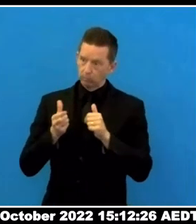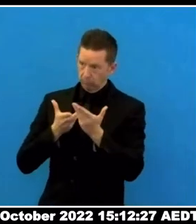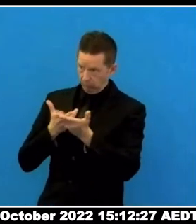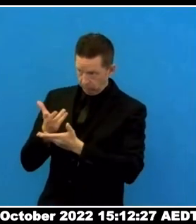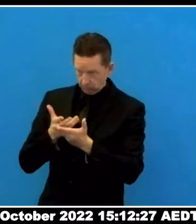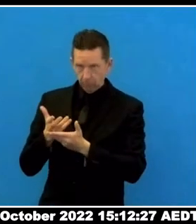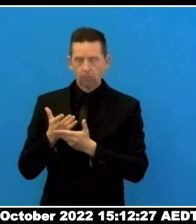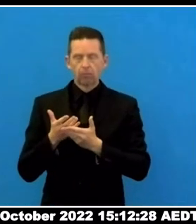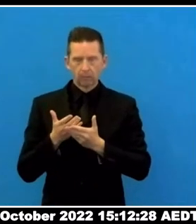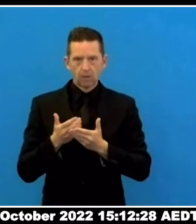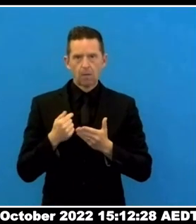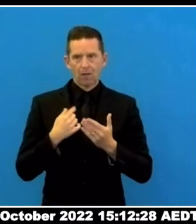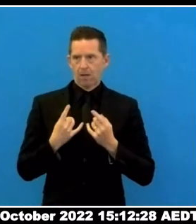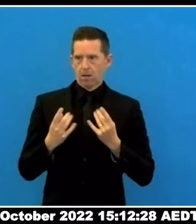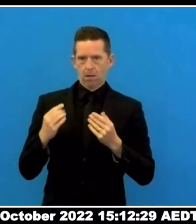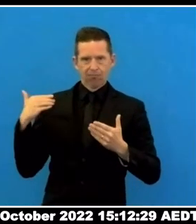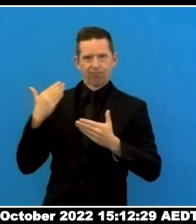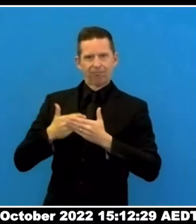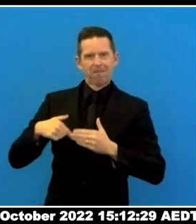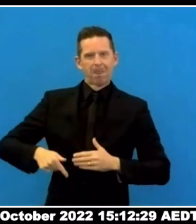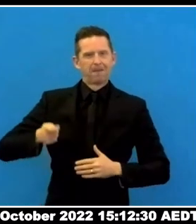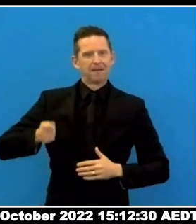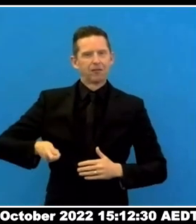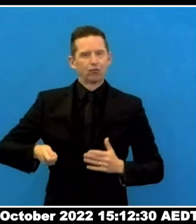as we have prepared for this hearing, and I know they feel